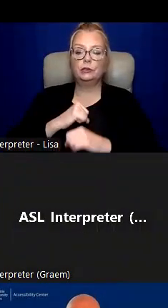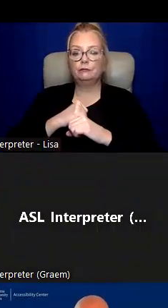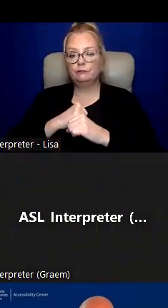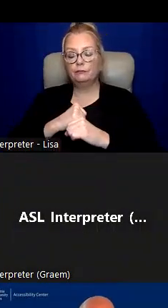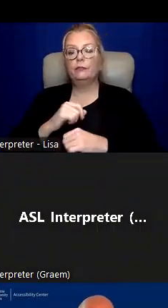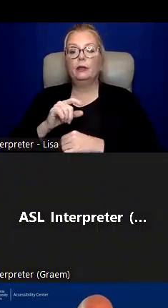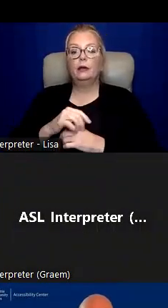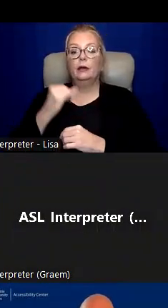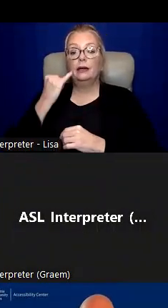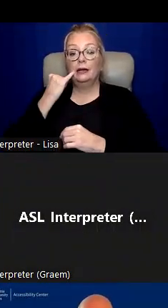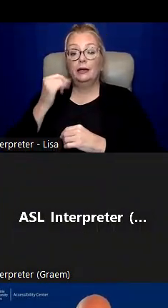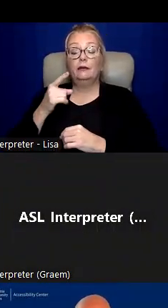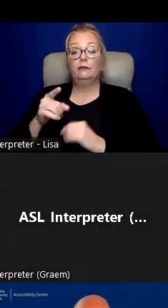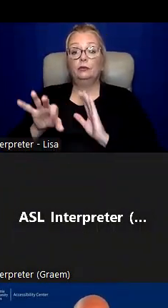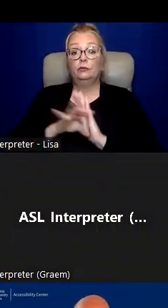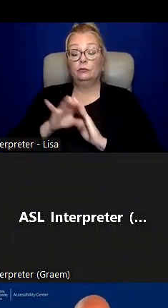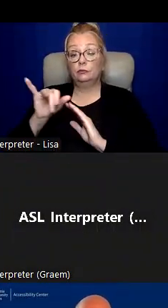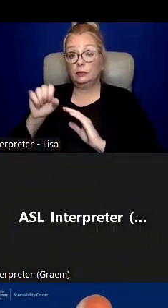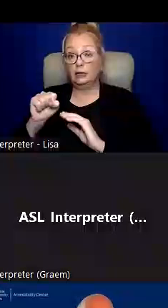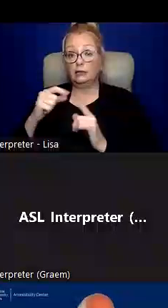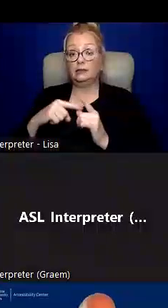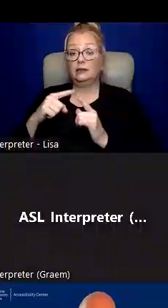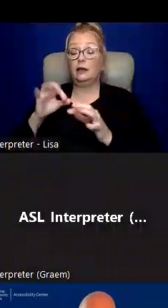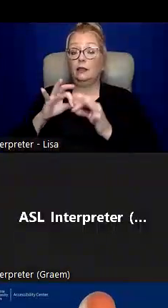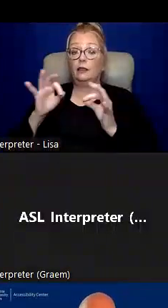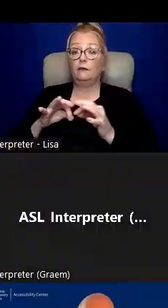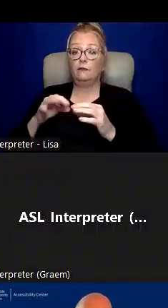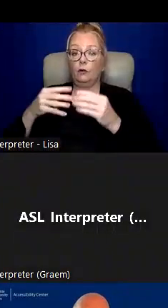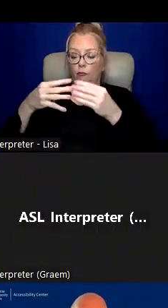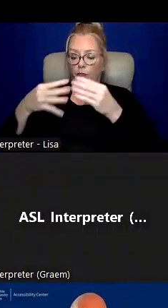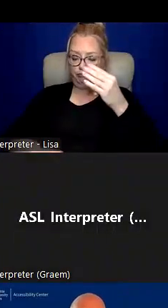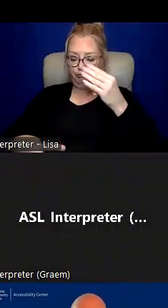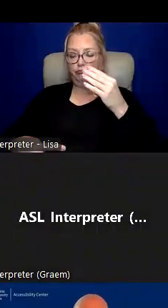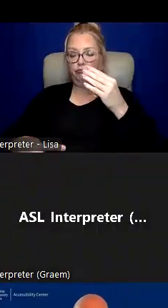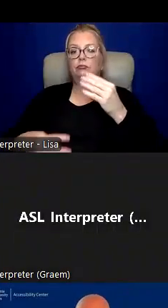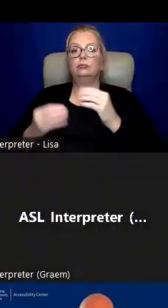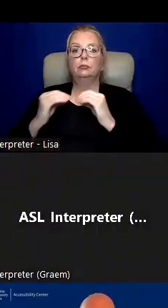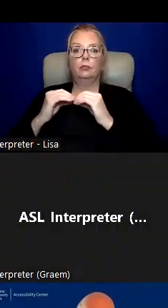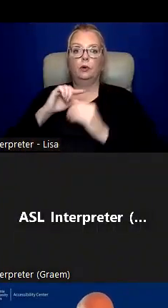would then ask you a number of follow-up questions. So basically, it was a dynamic form.